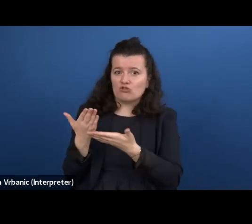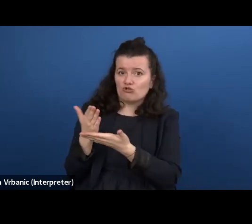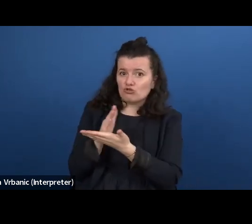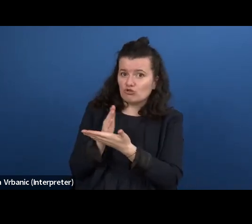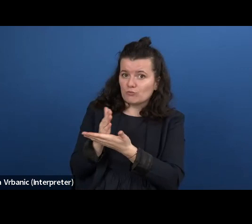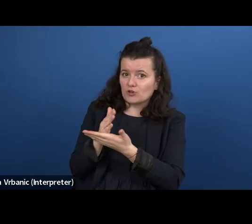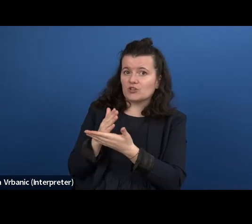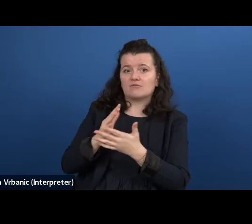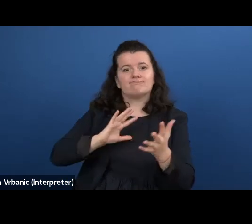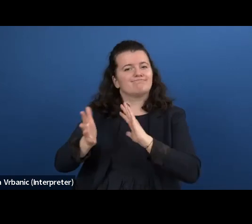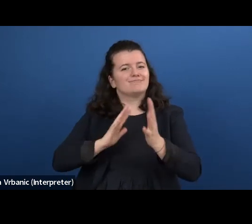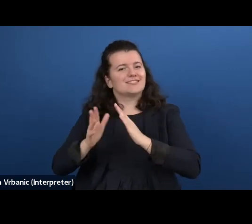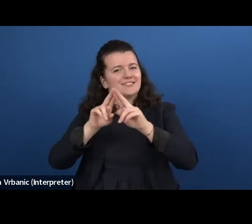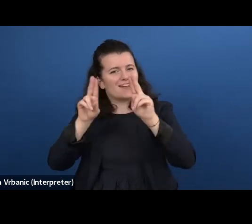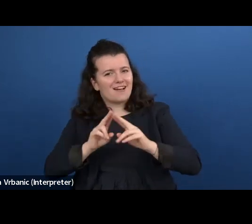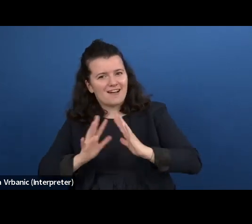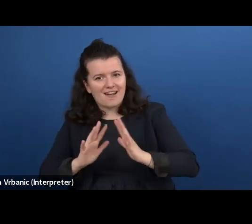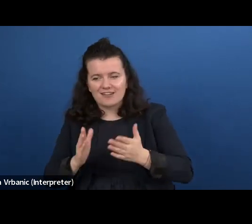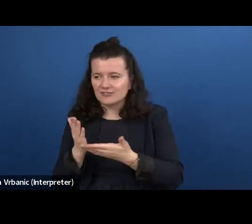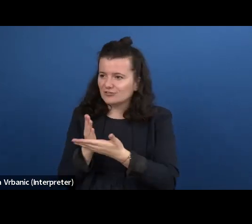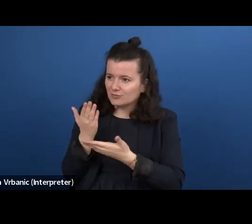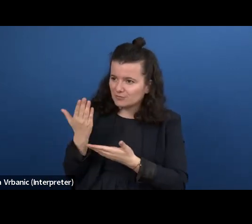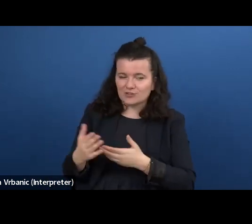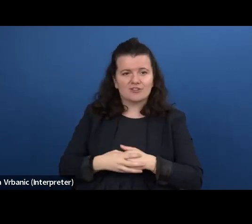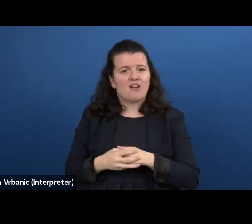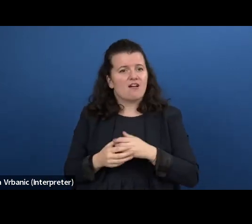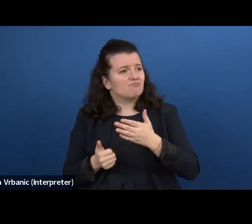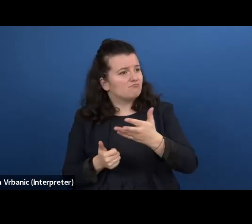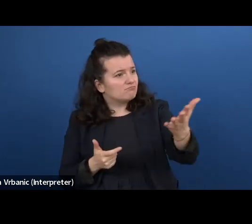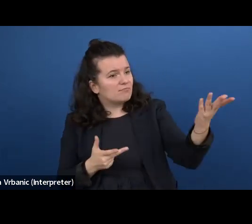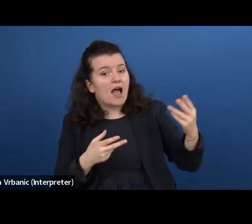the captioners, all the people who are making communication possible